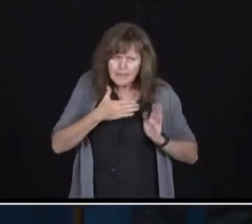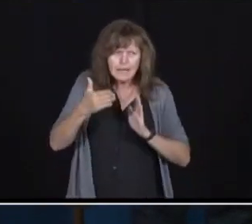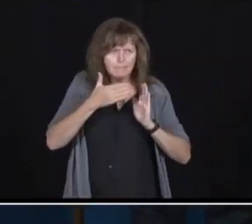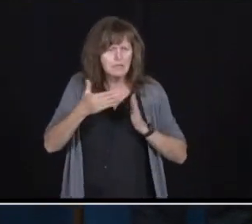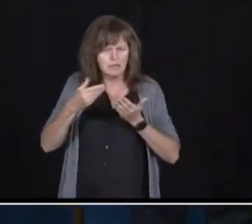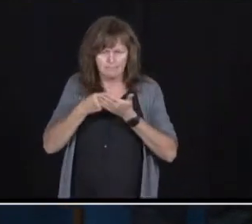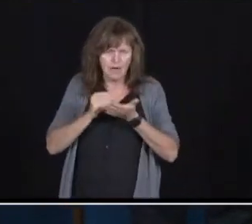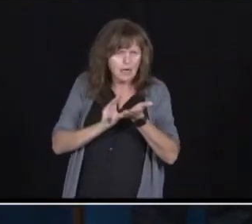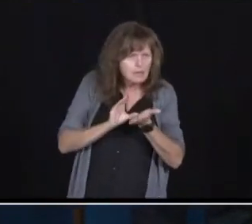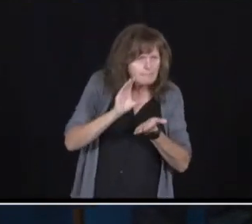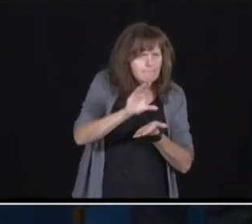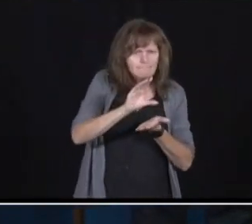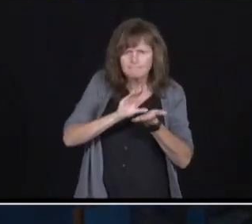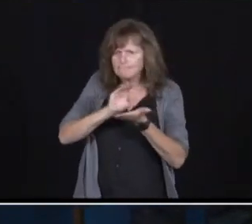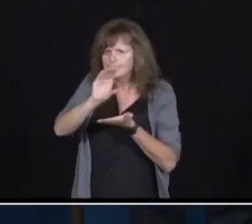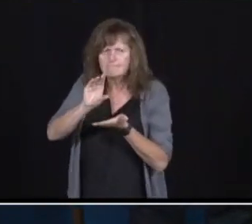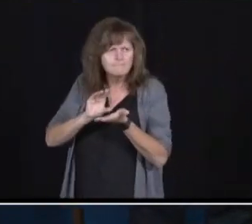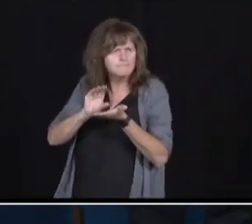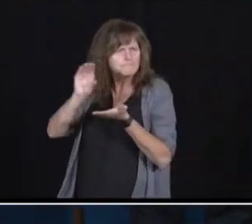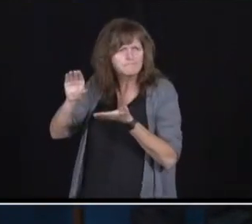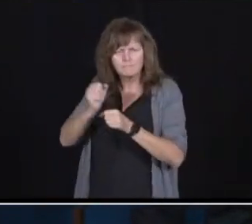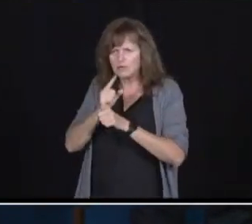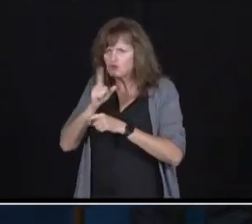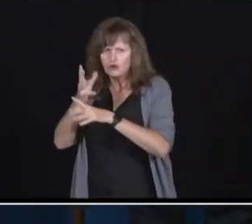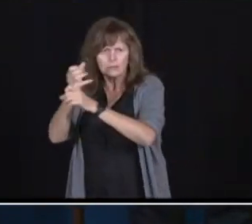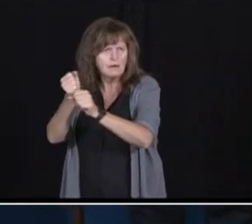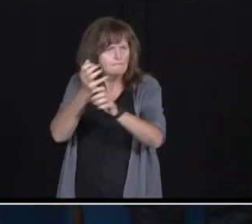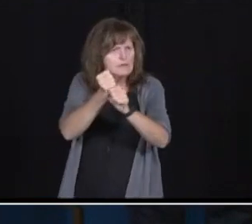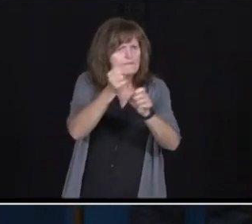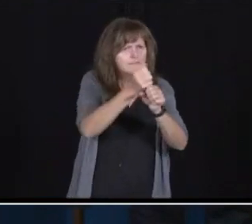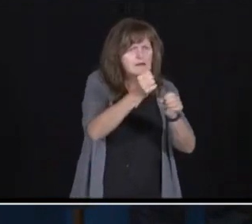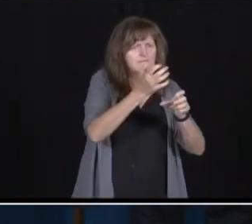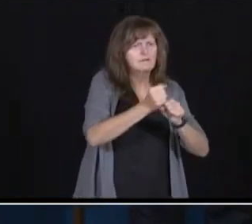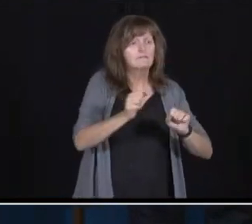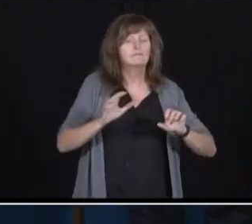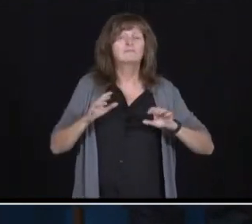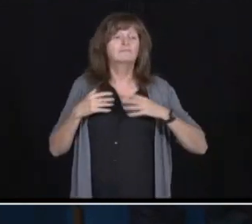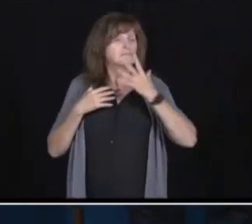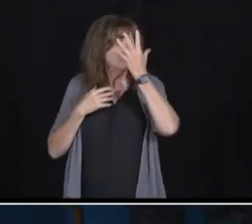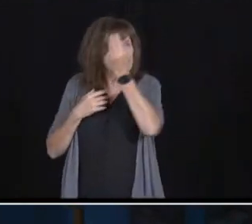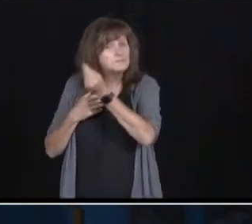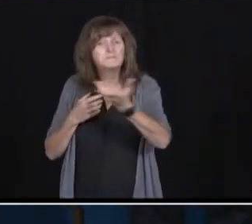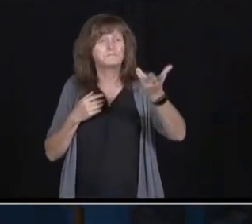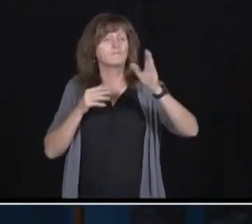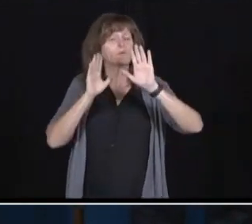Folks, I want to be clear. We are being cautious and we are taking extra health and safety measures.